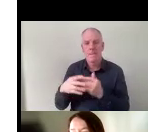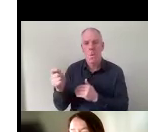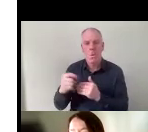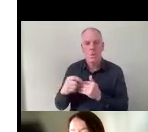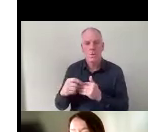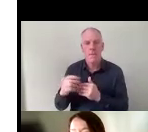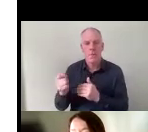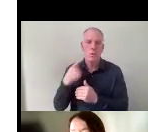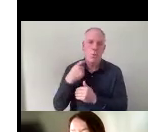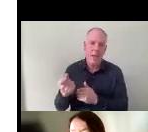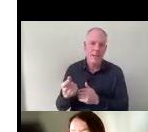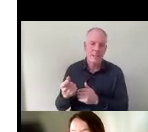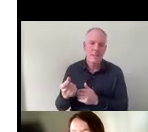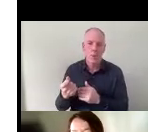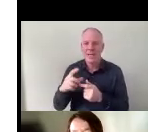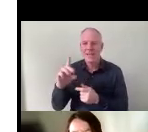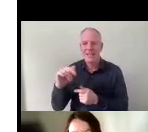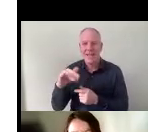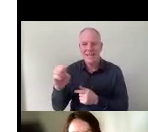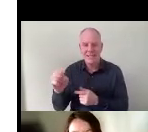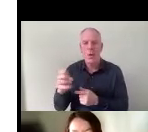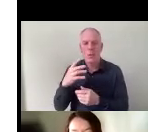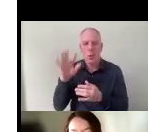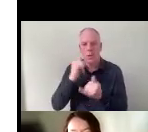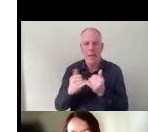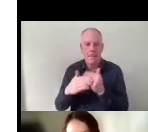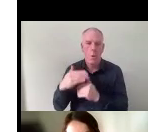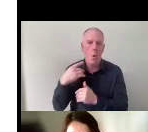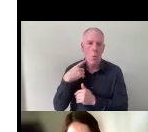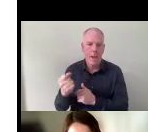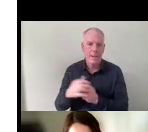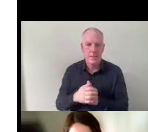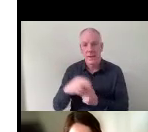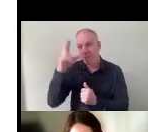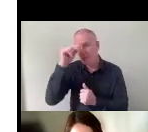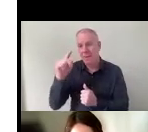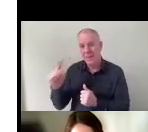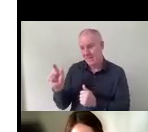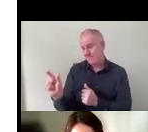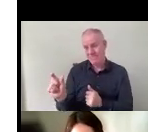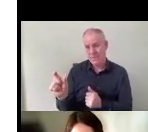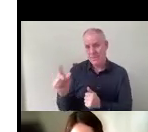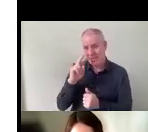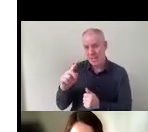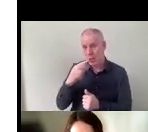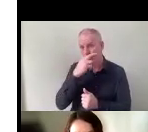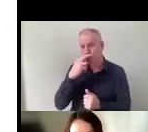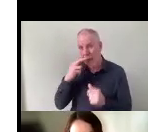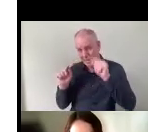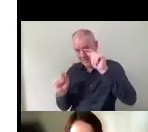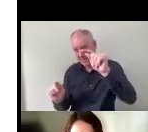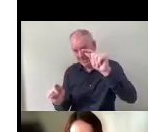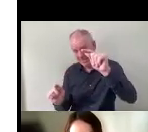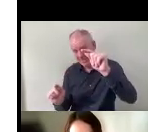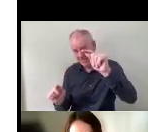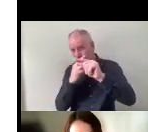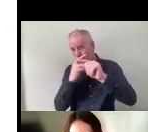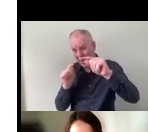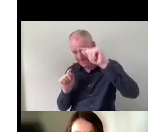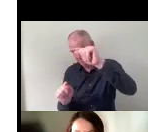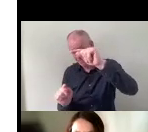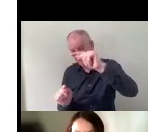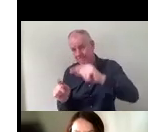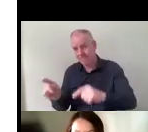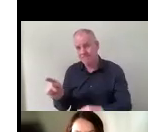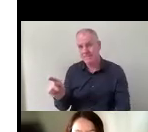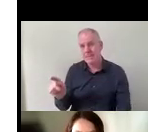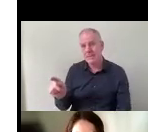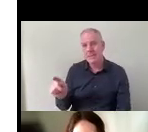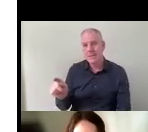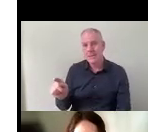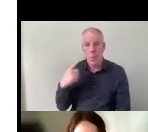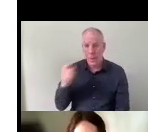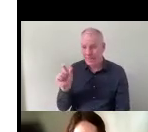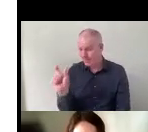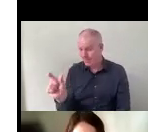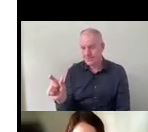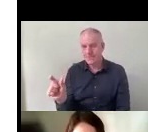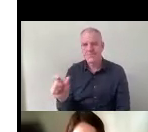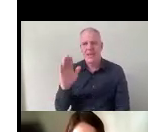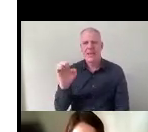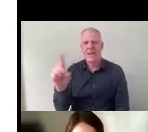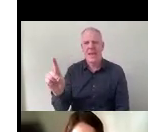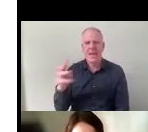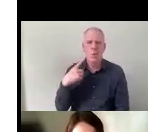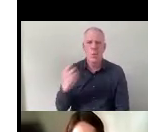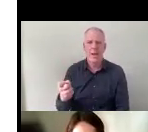white will appear in the in the SEM image. So for instance, this particle here that is highlighted by the red arrow is is lead white. So lead is very heavy element, so